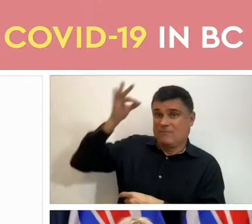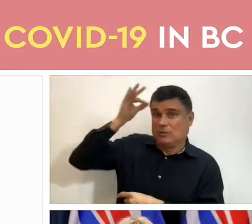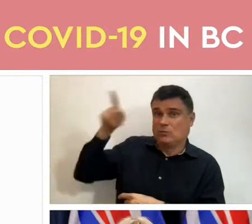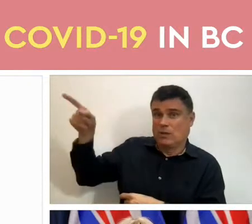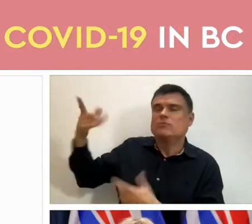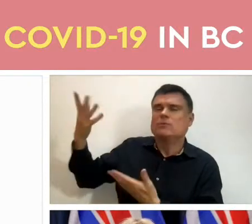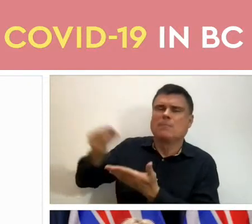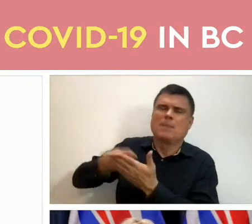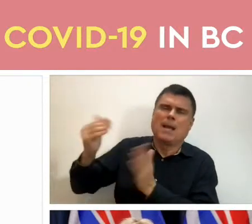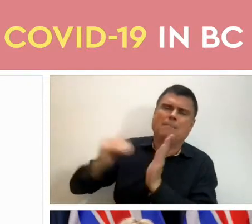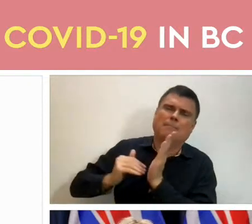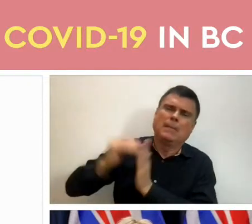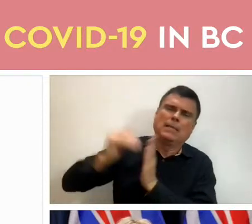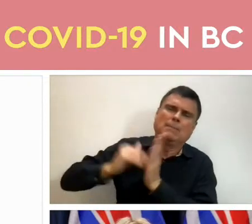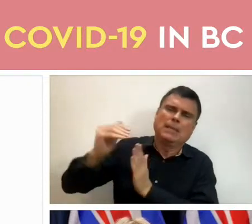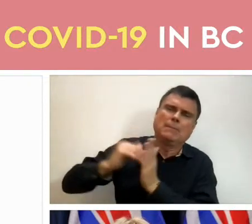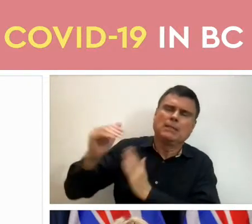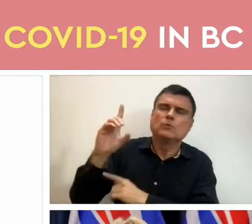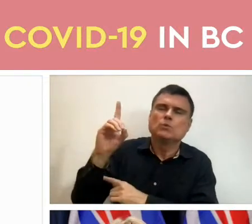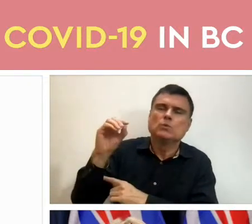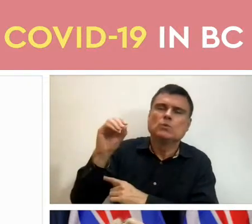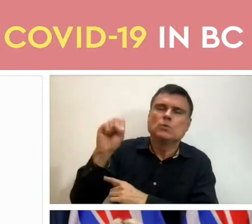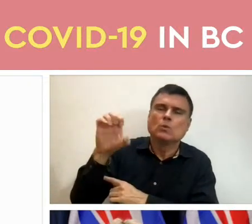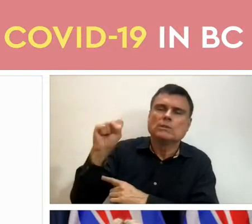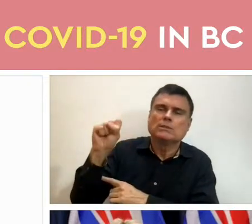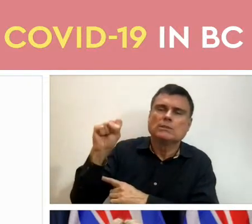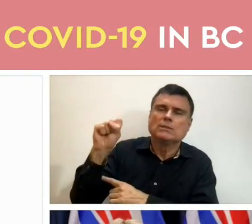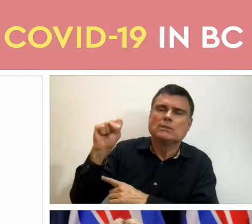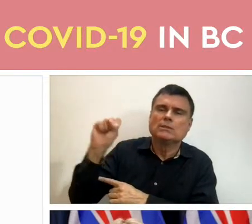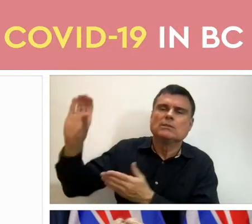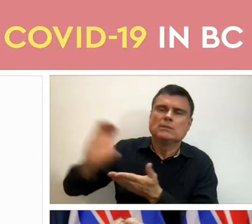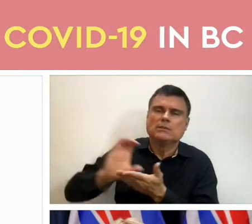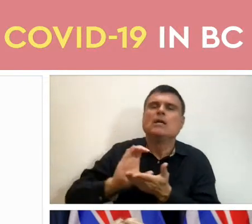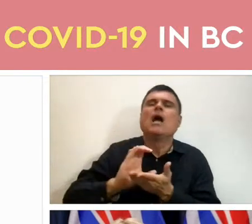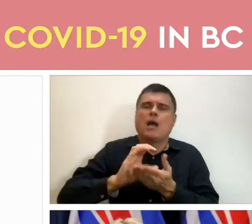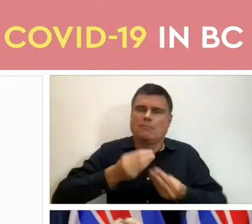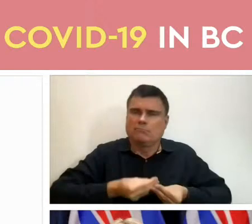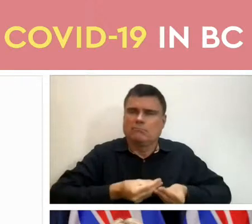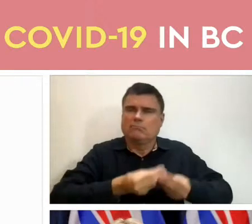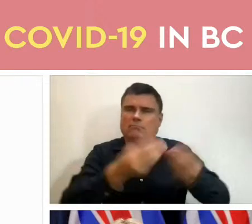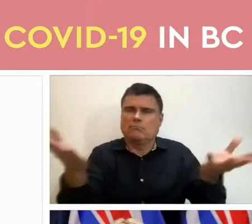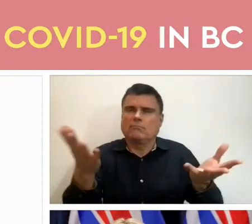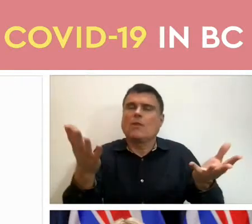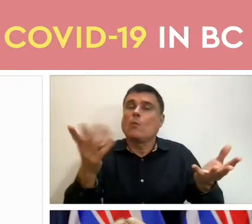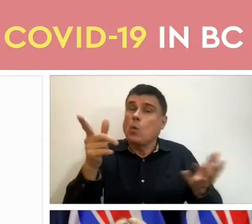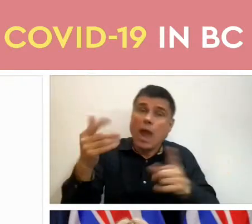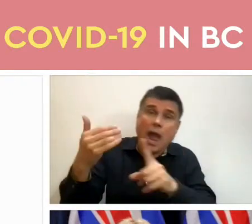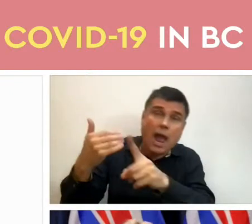to be able to provide rapid access to those who will benefit